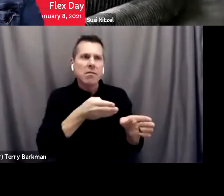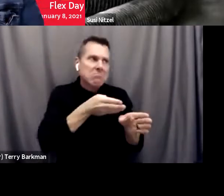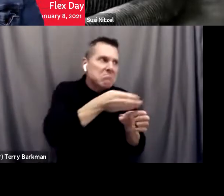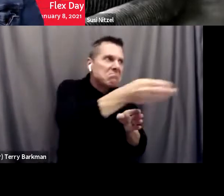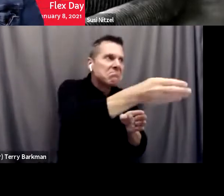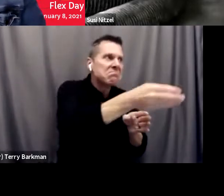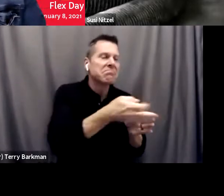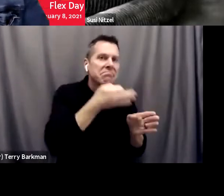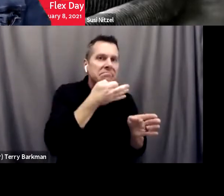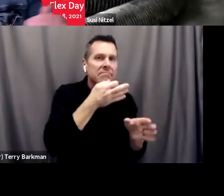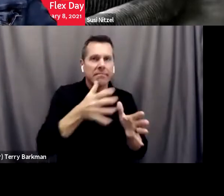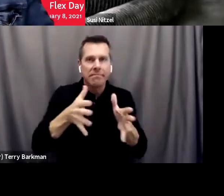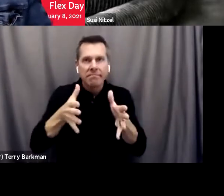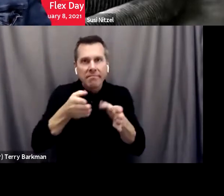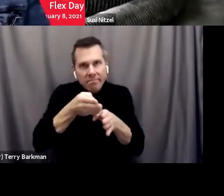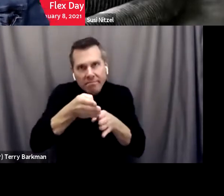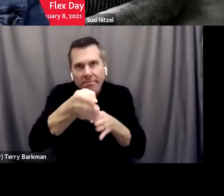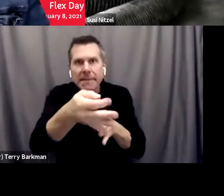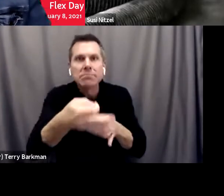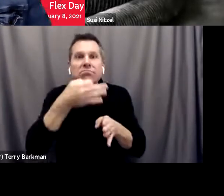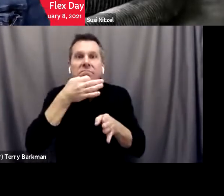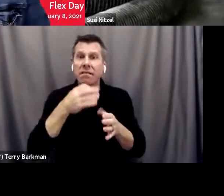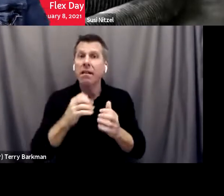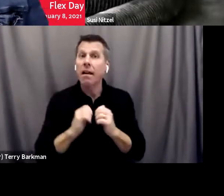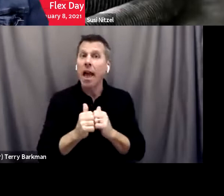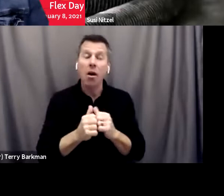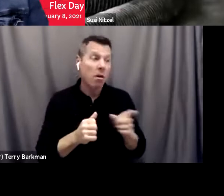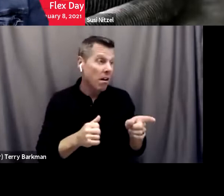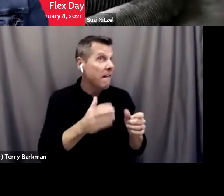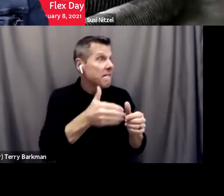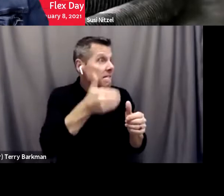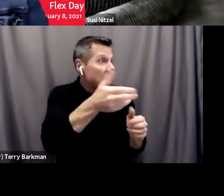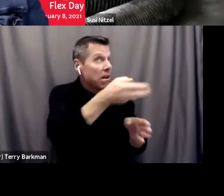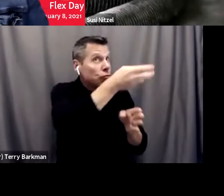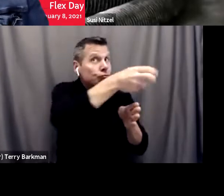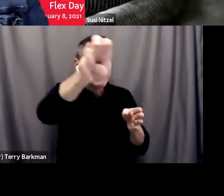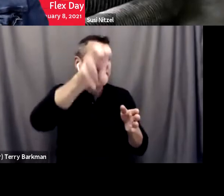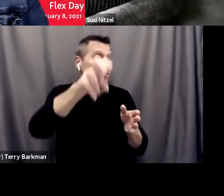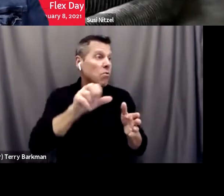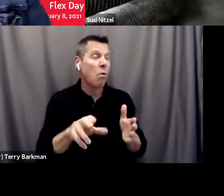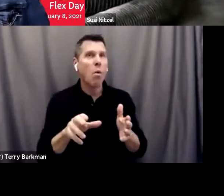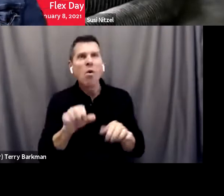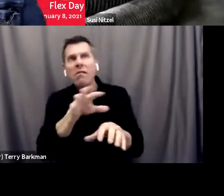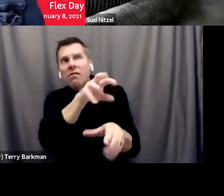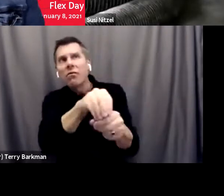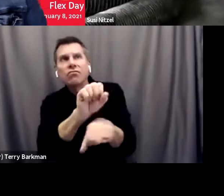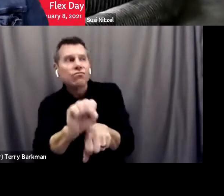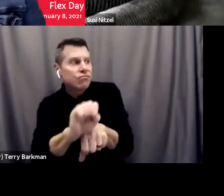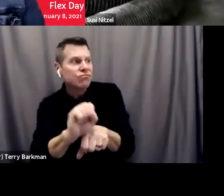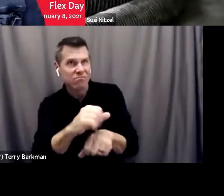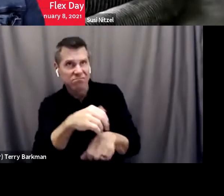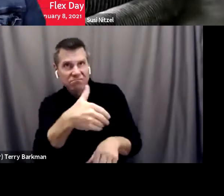are here with us and moving forward, either transfer, getting it getting into their career, or maybe even just learning skills